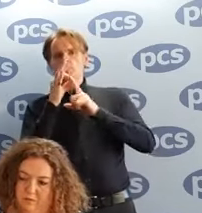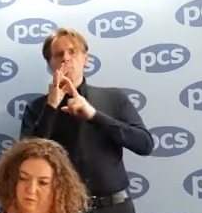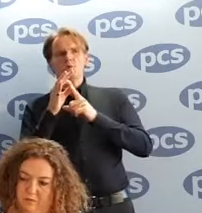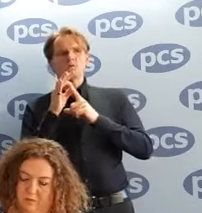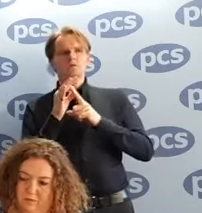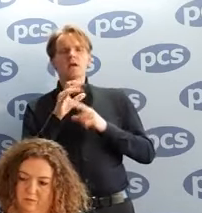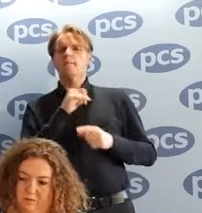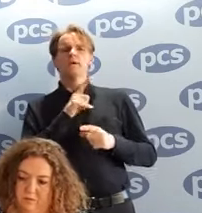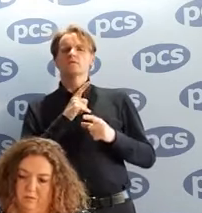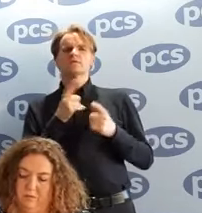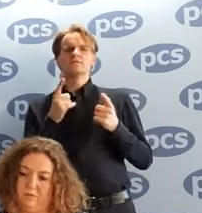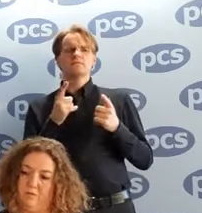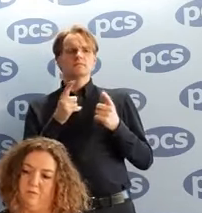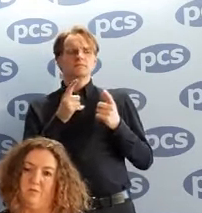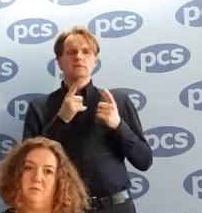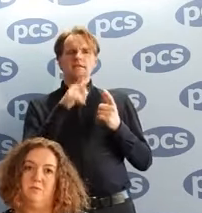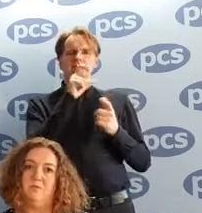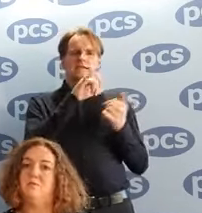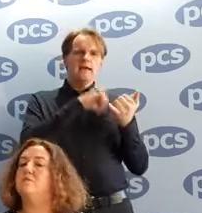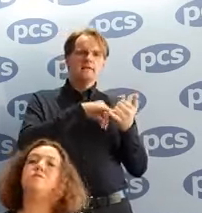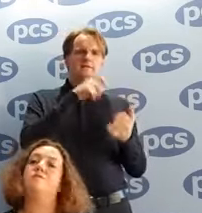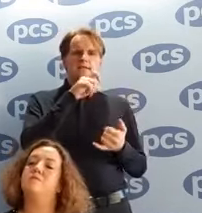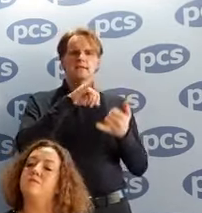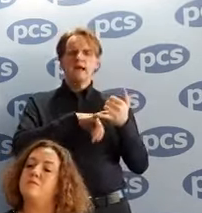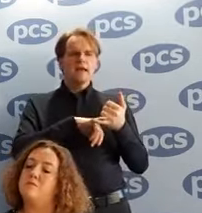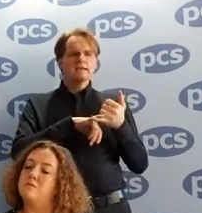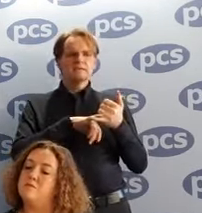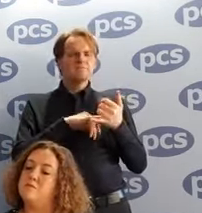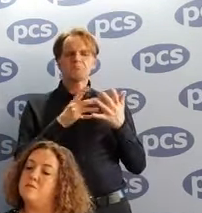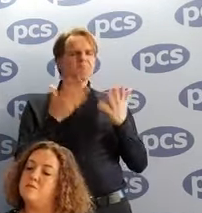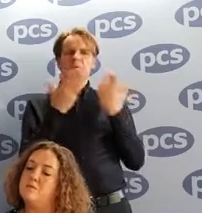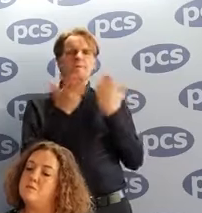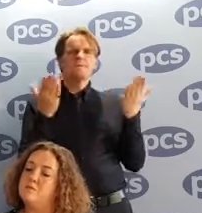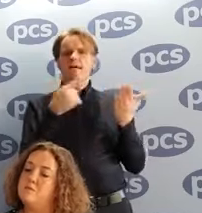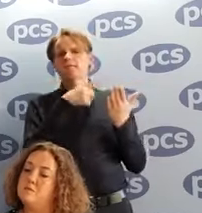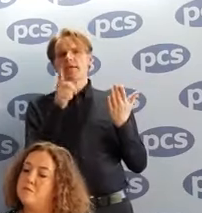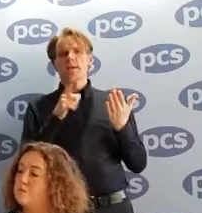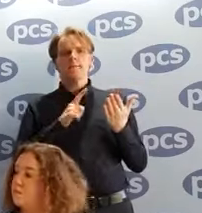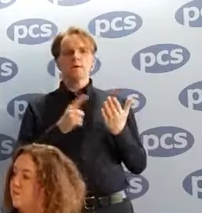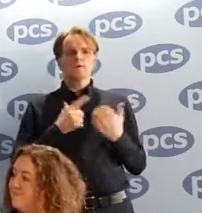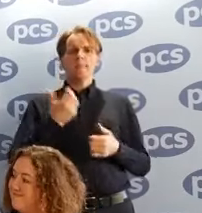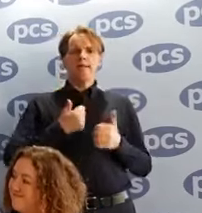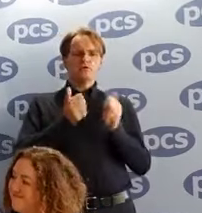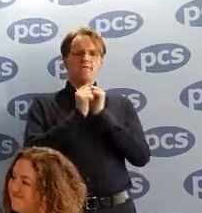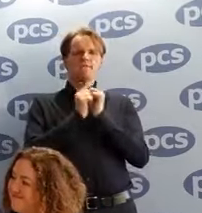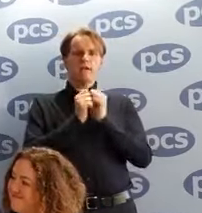specific age group, denying access to, and reduced pensions. They're great questions